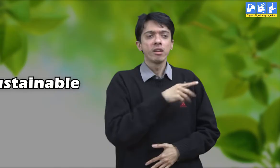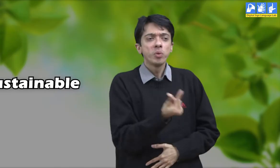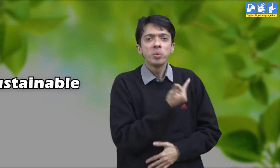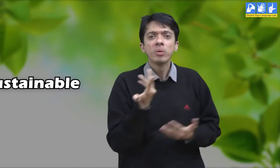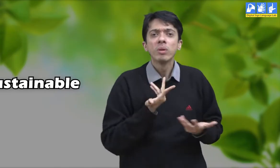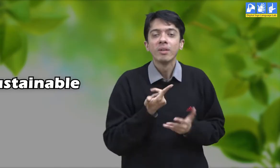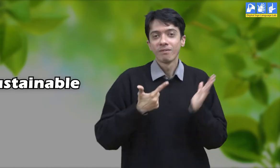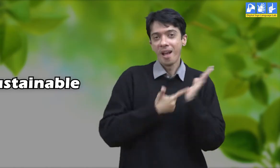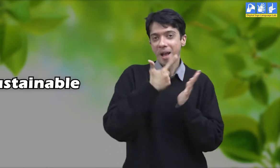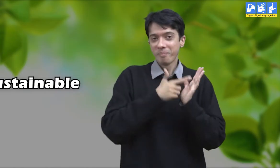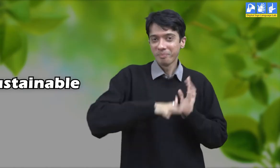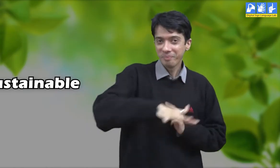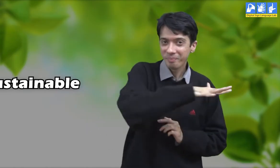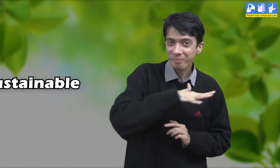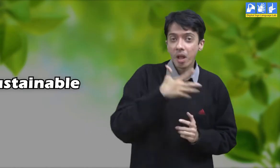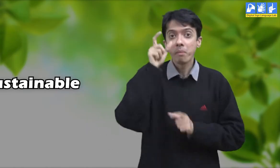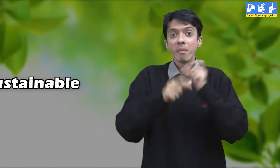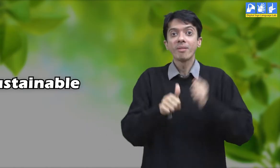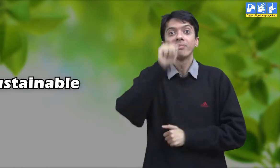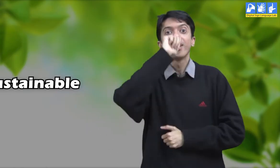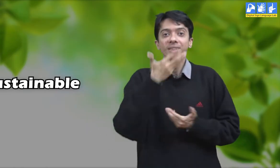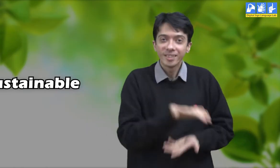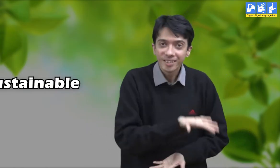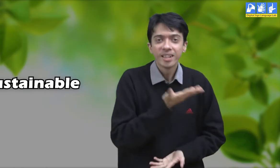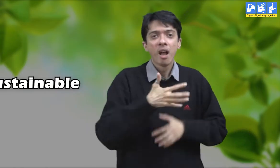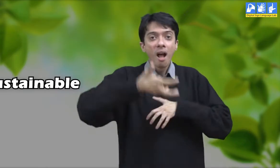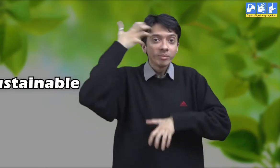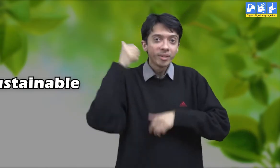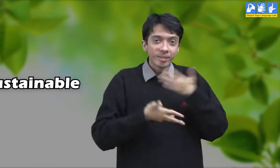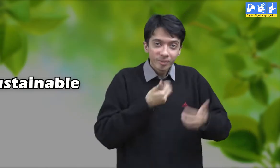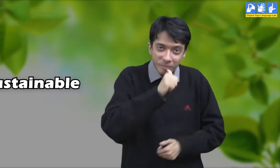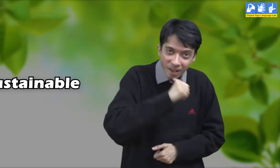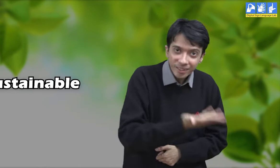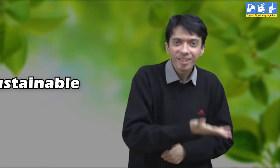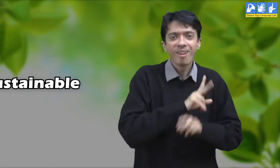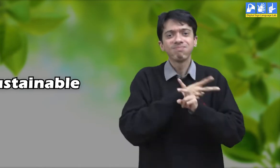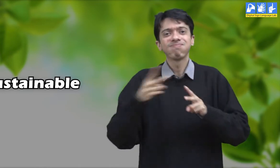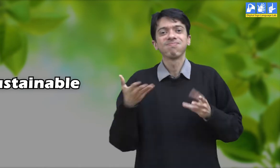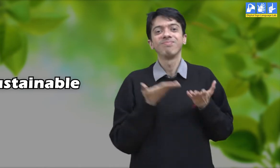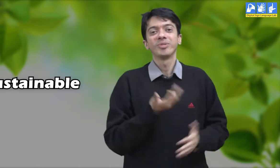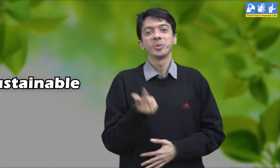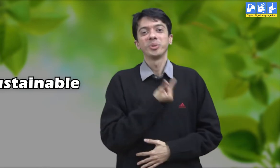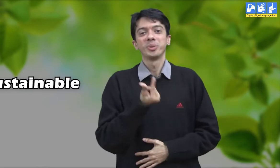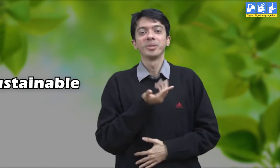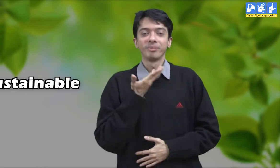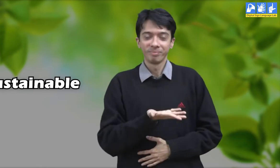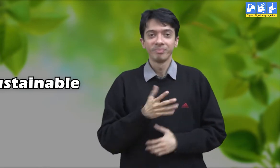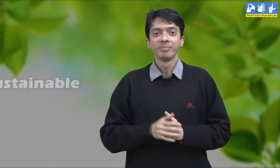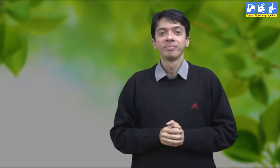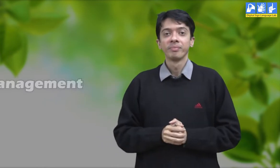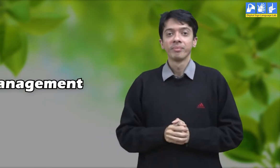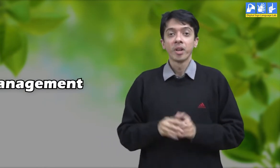This water can be used for farming. This can also be used for drinking and for other purposes.